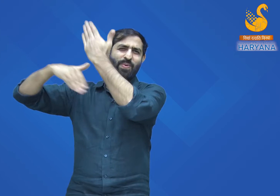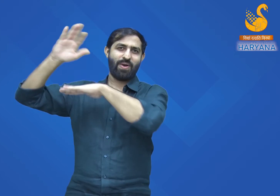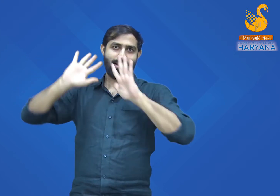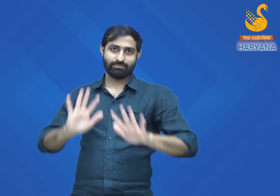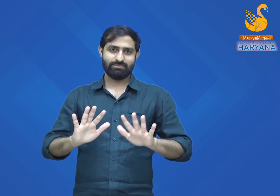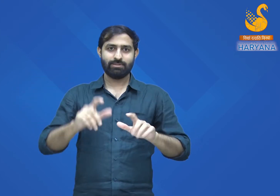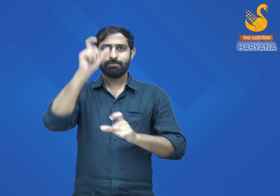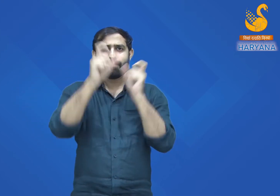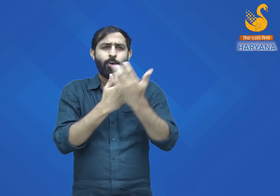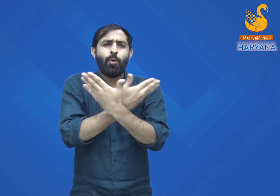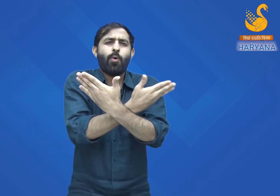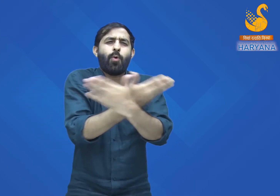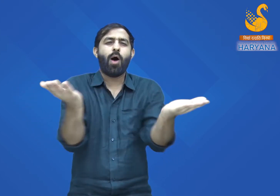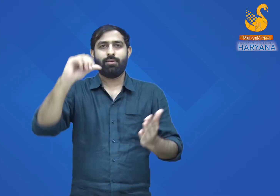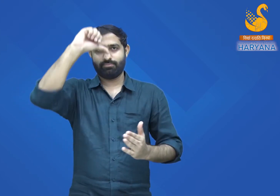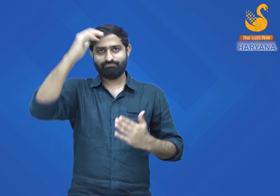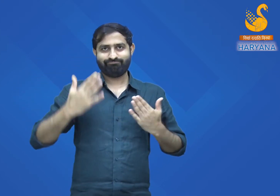Earlier India was a free country